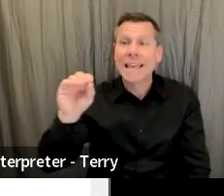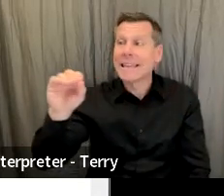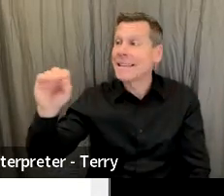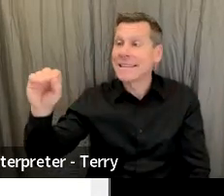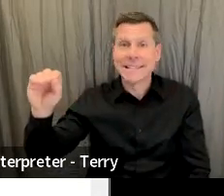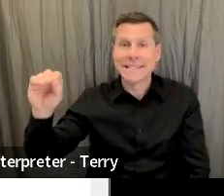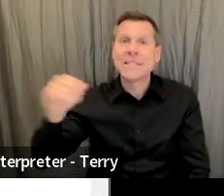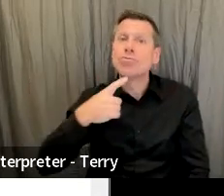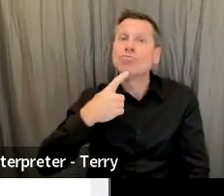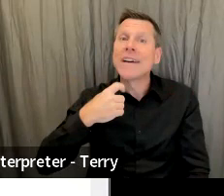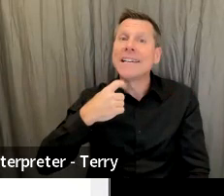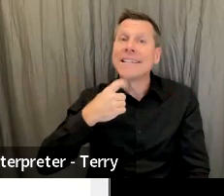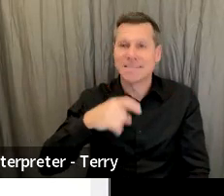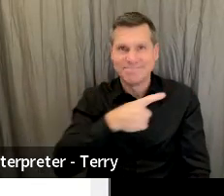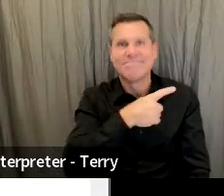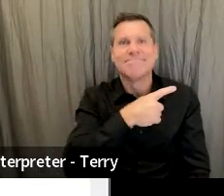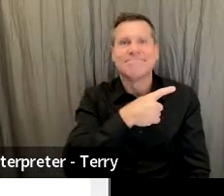read that we use for our web material.